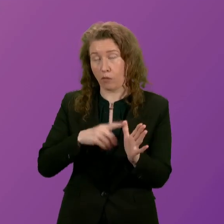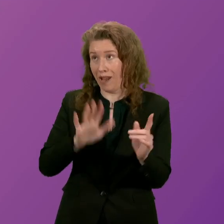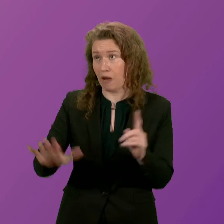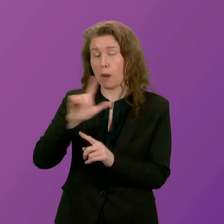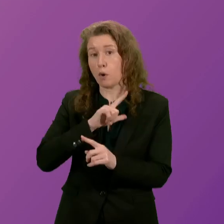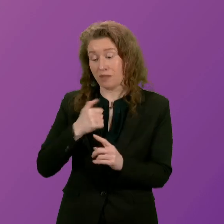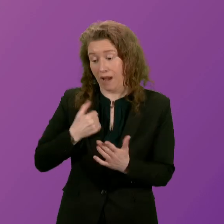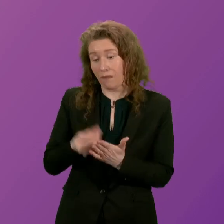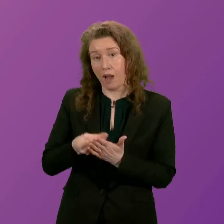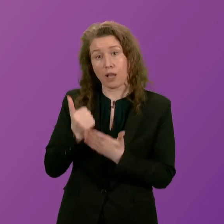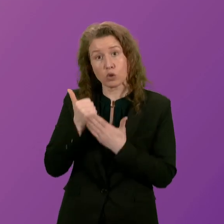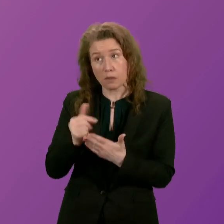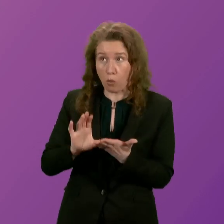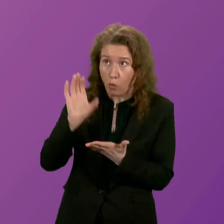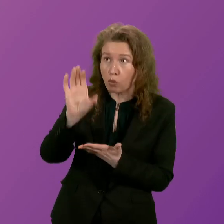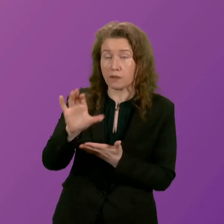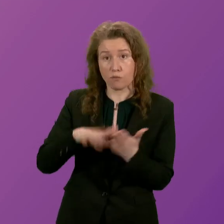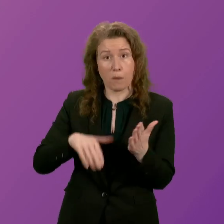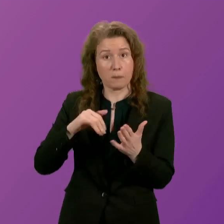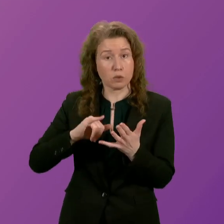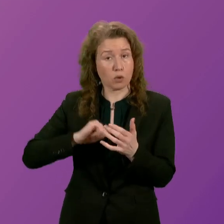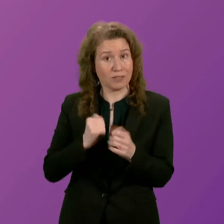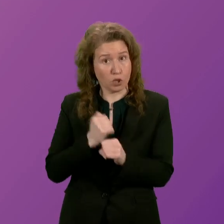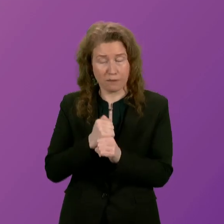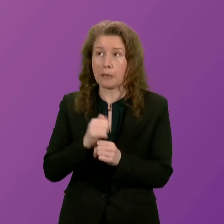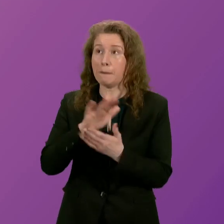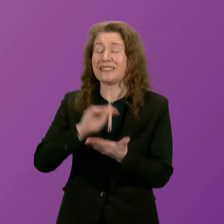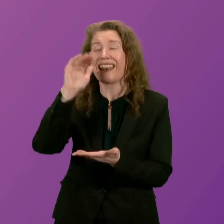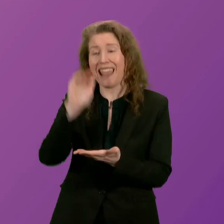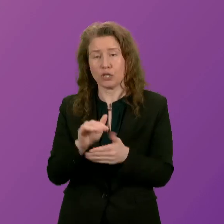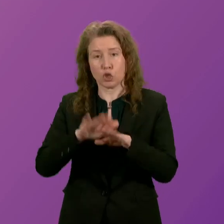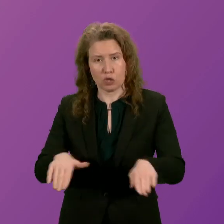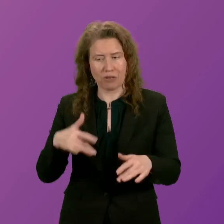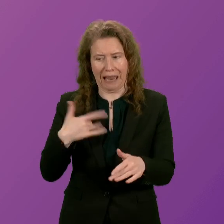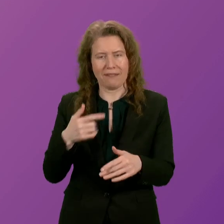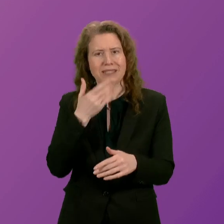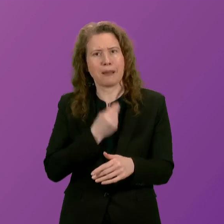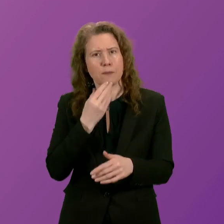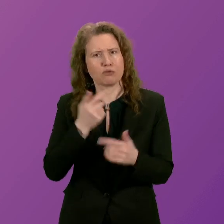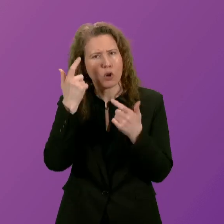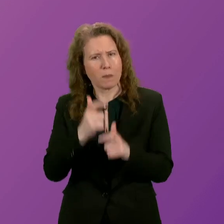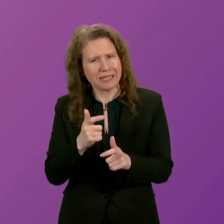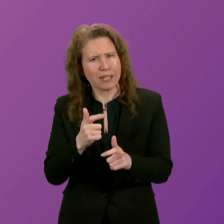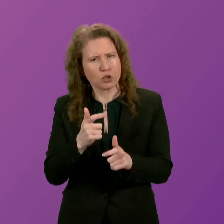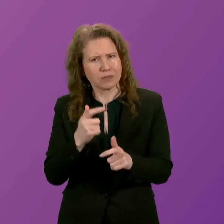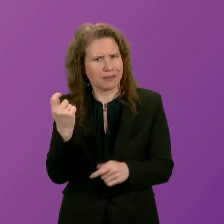support that the Scottish Government has put in place, 20 local authority areas have reduced the number of children in temporary accommodation. In 2023-24, 12 local authorities reduced the number